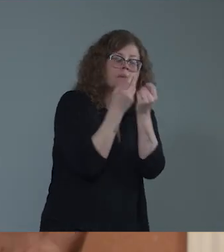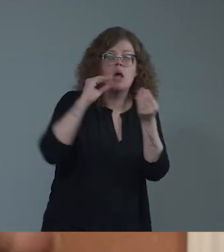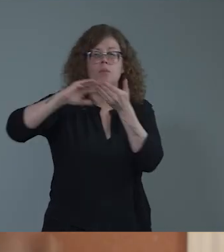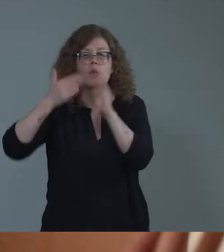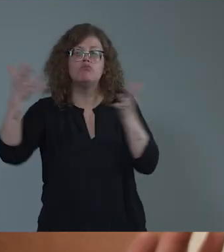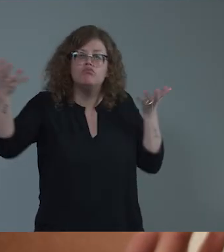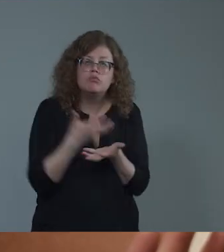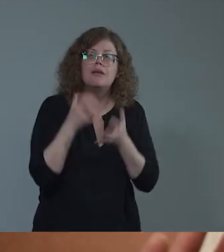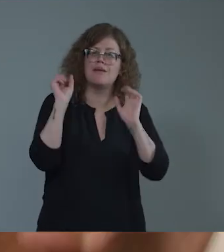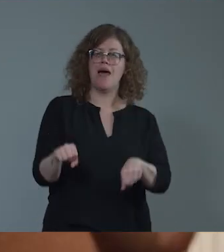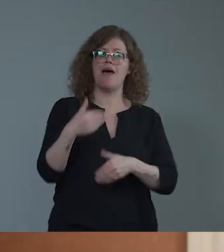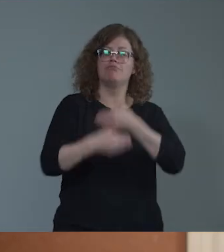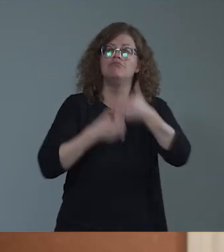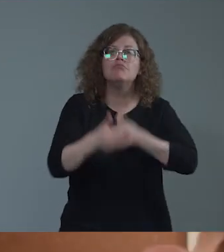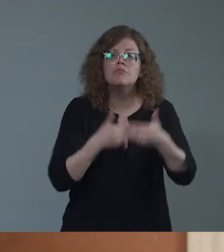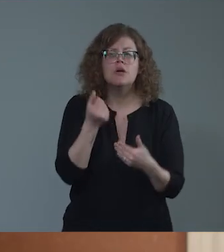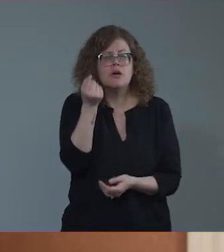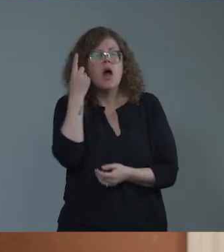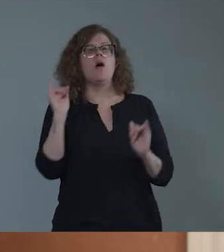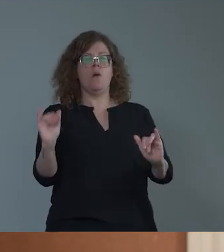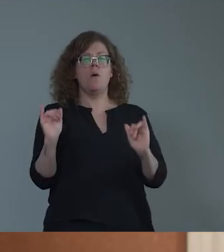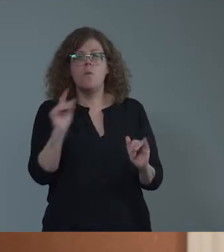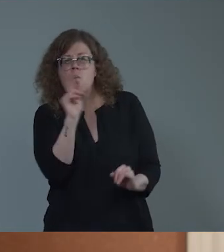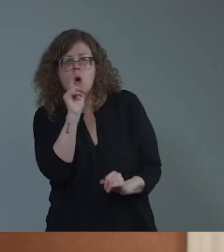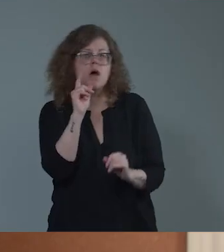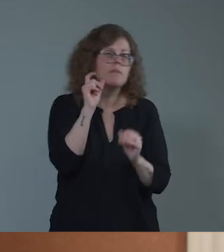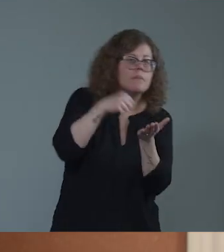So I do the contract as the agreement and then I have the scope of work